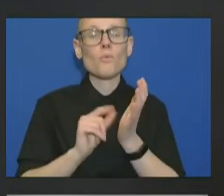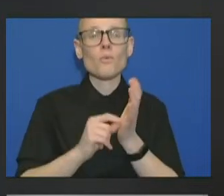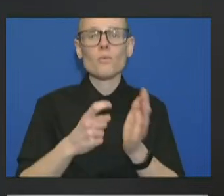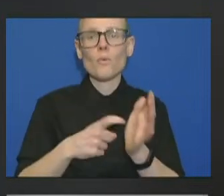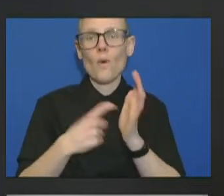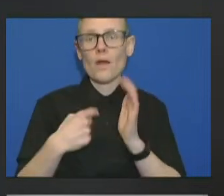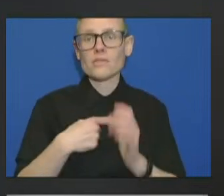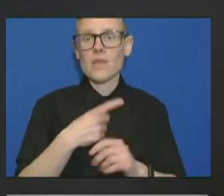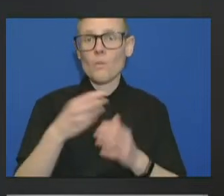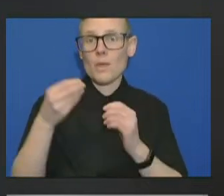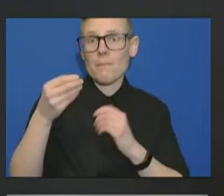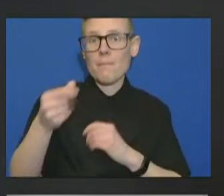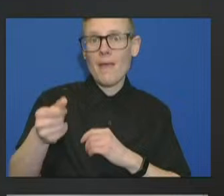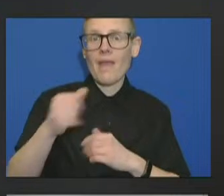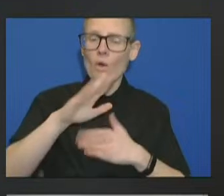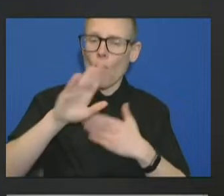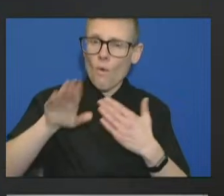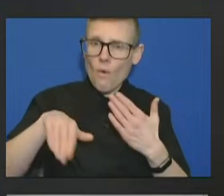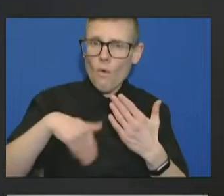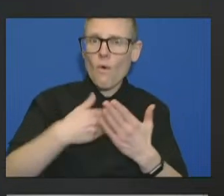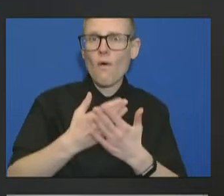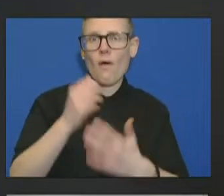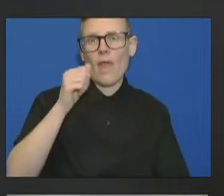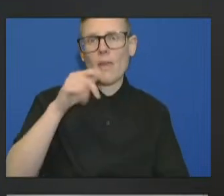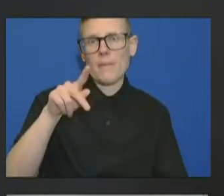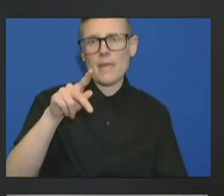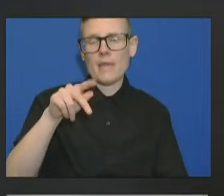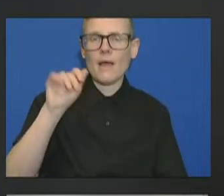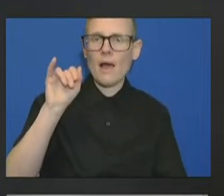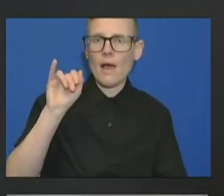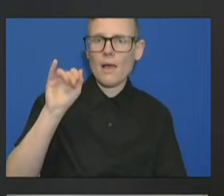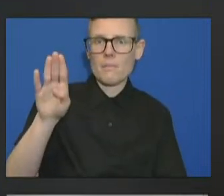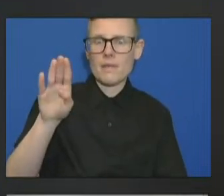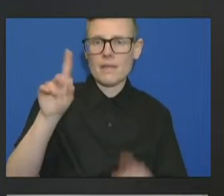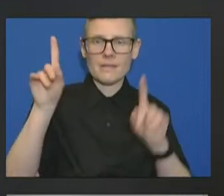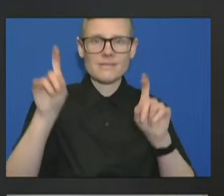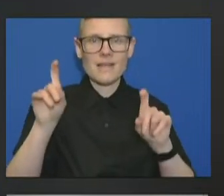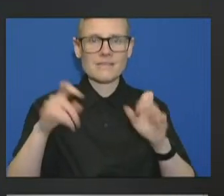the blueprint right now. The